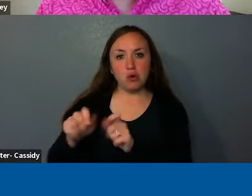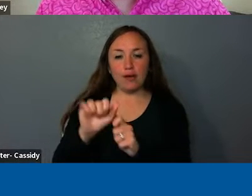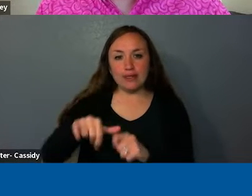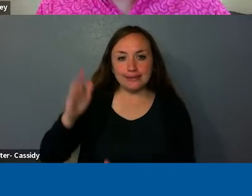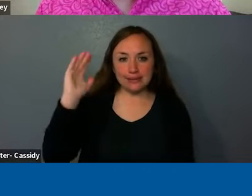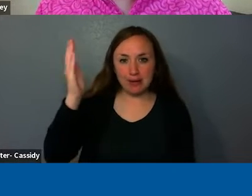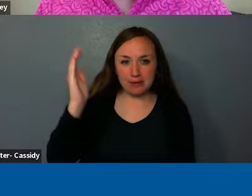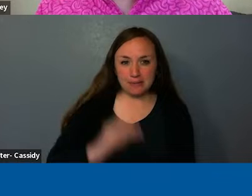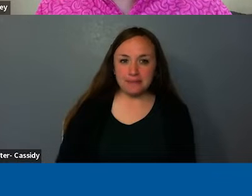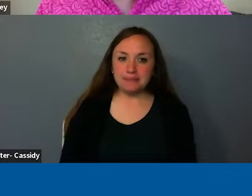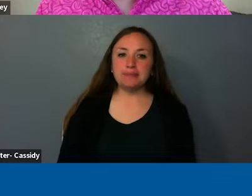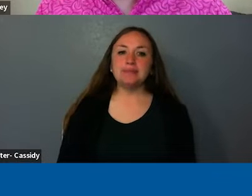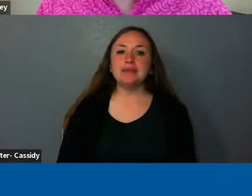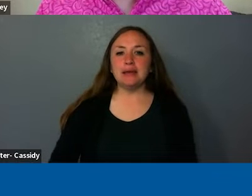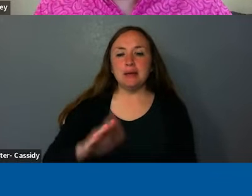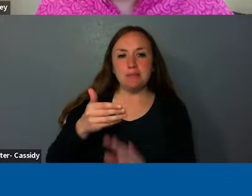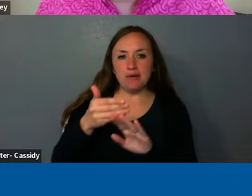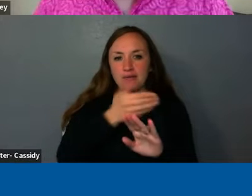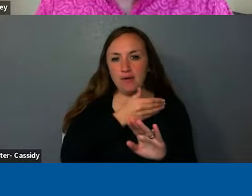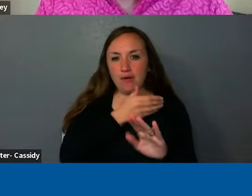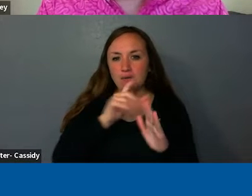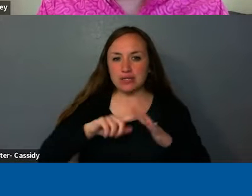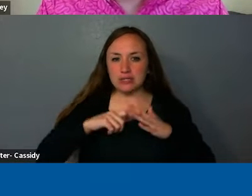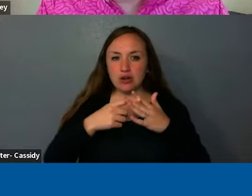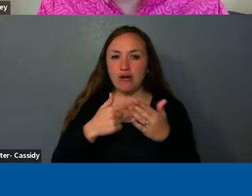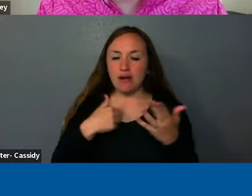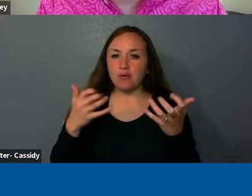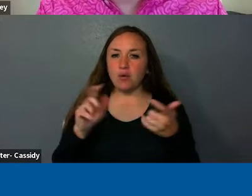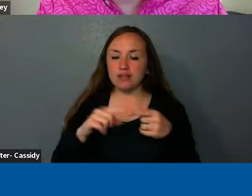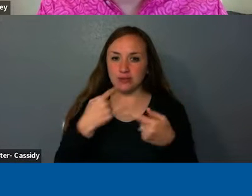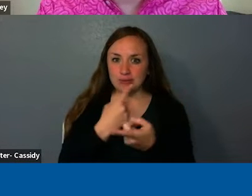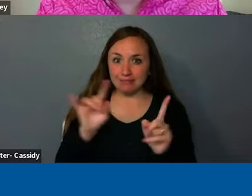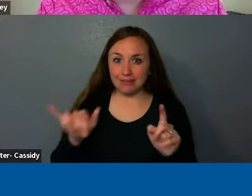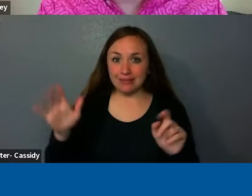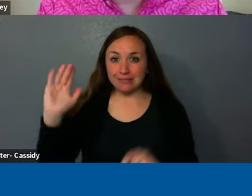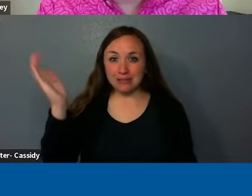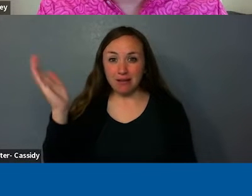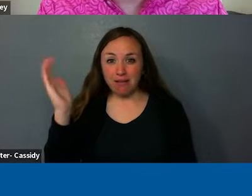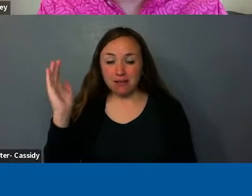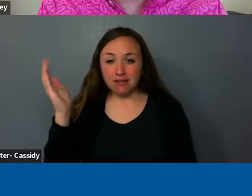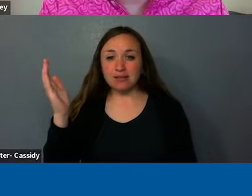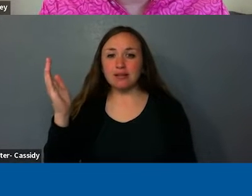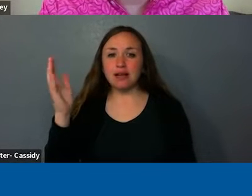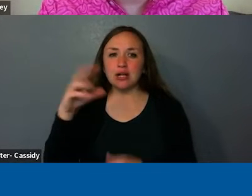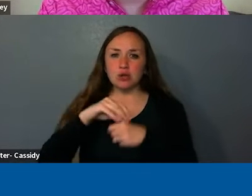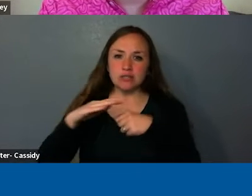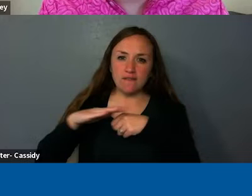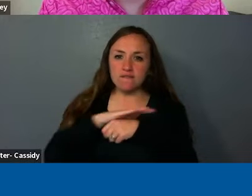So, you know, before we get into it, I do want to say that this talk includes full screen video,